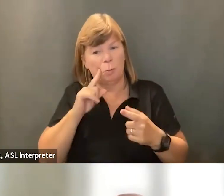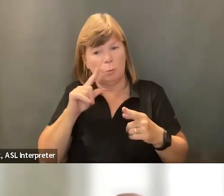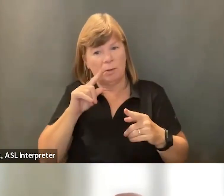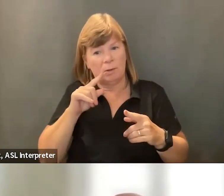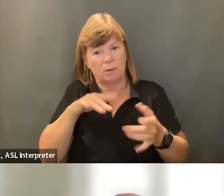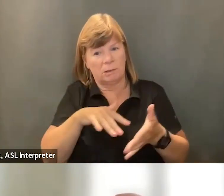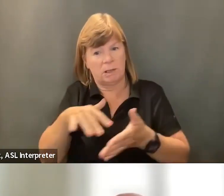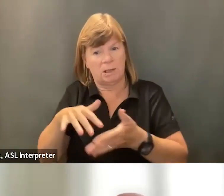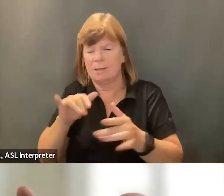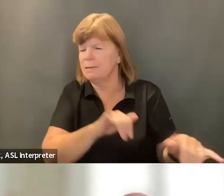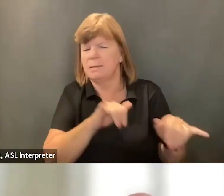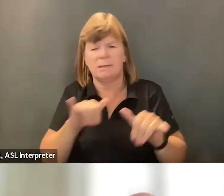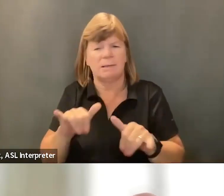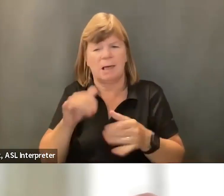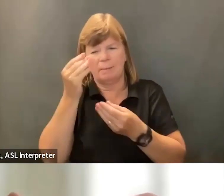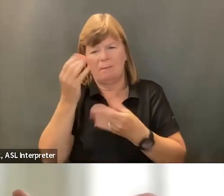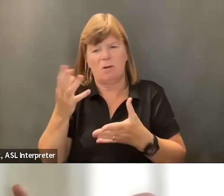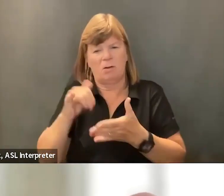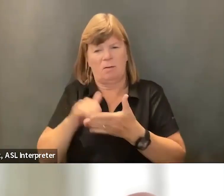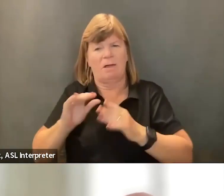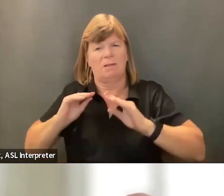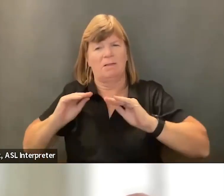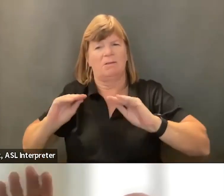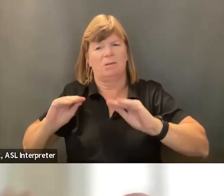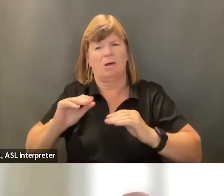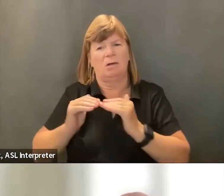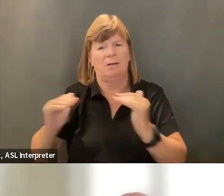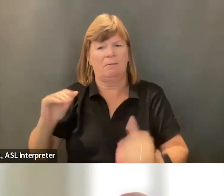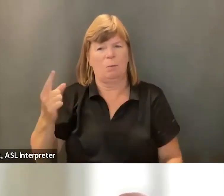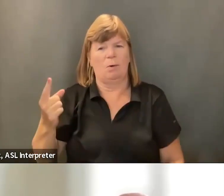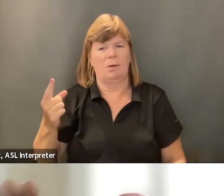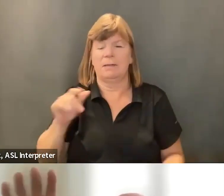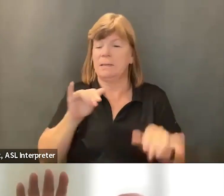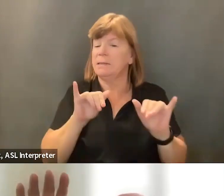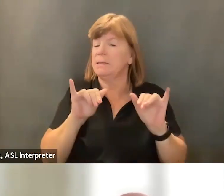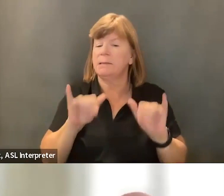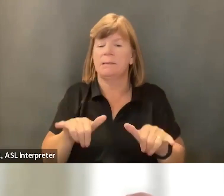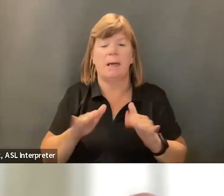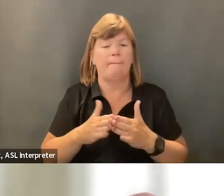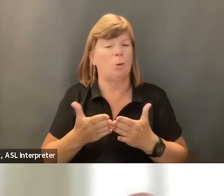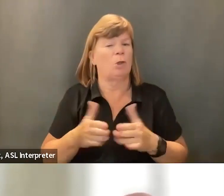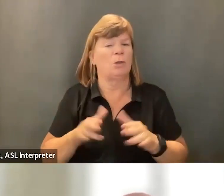same materials that are being taught in tier one it's that same book it's those same strategies